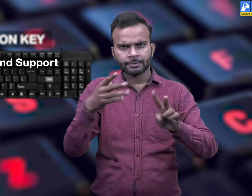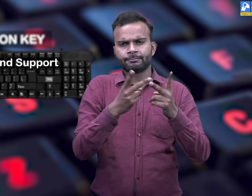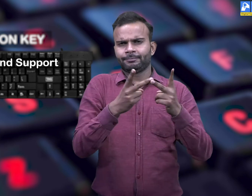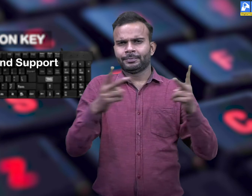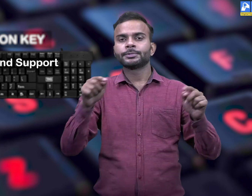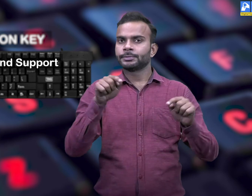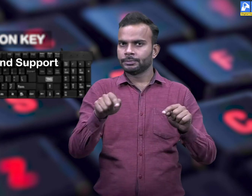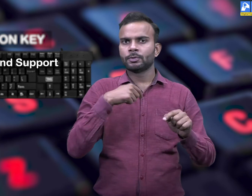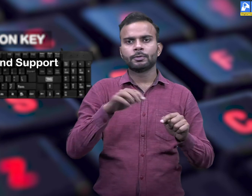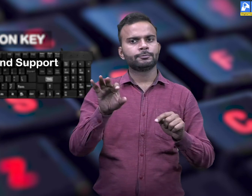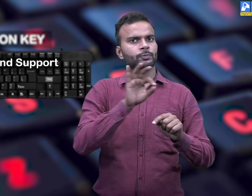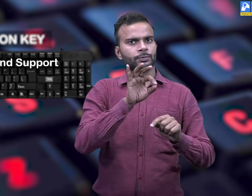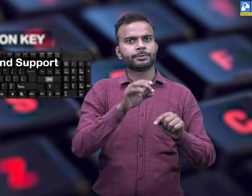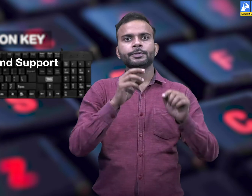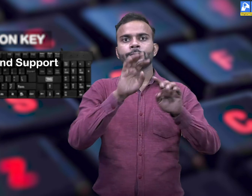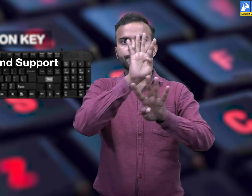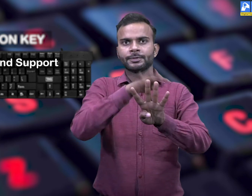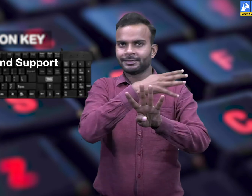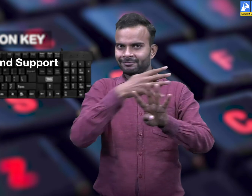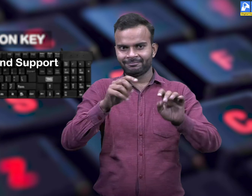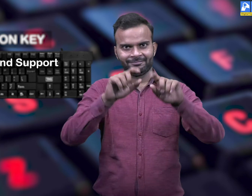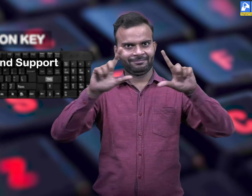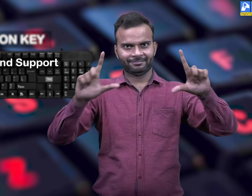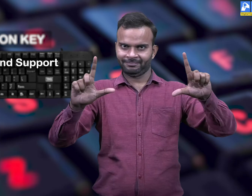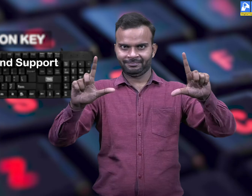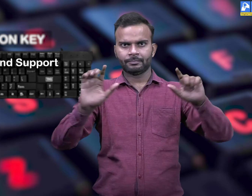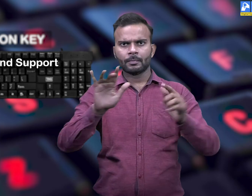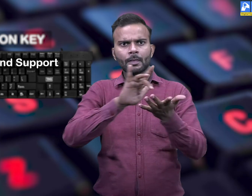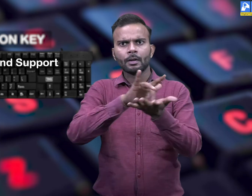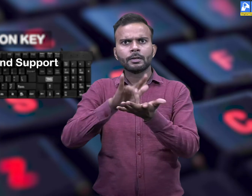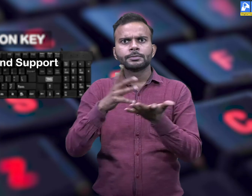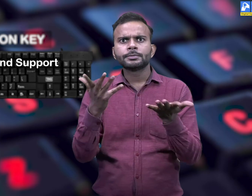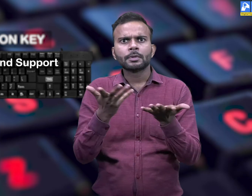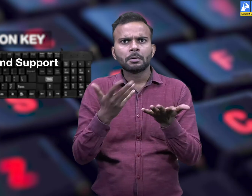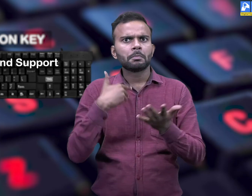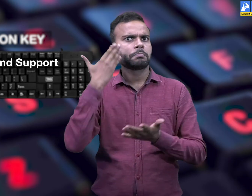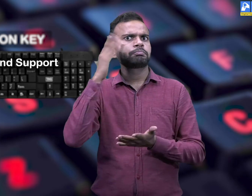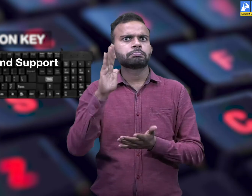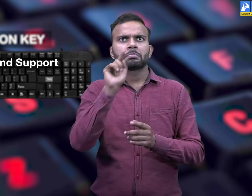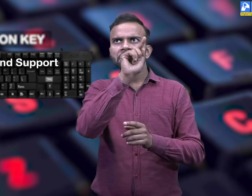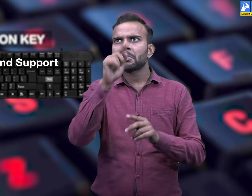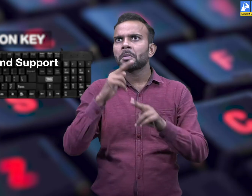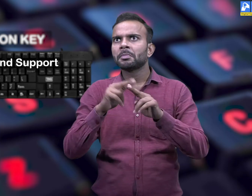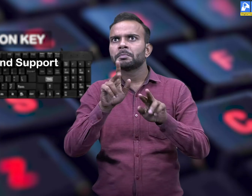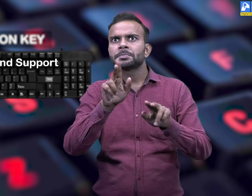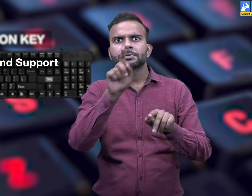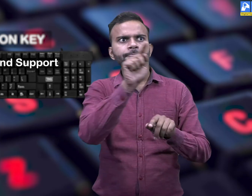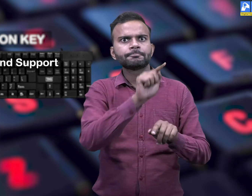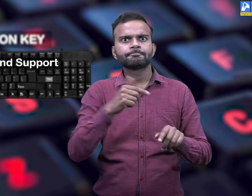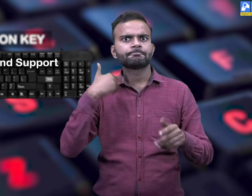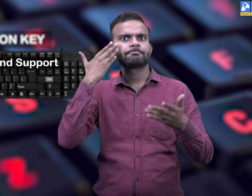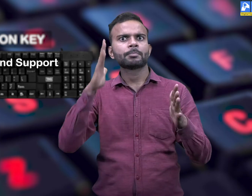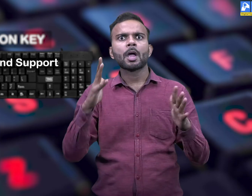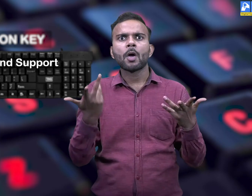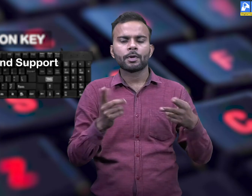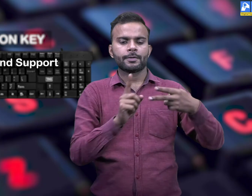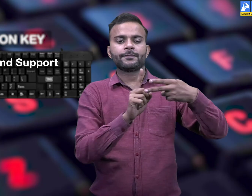Suppose you are working on MS Excel and if you are confused how to use the program and need help